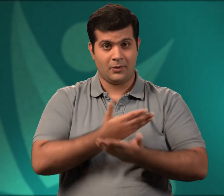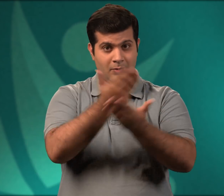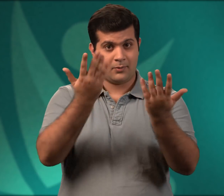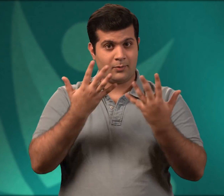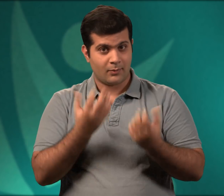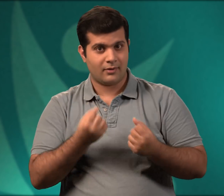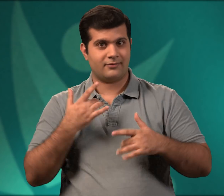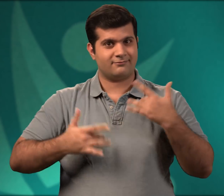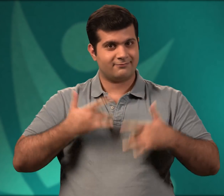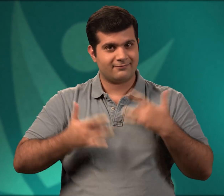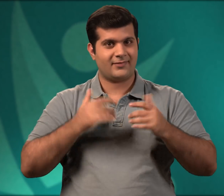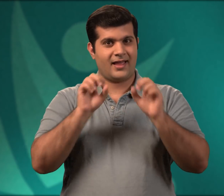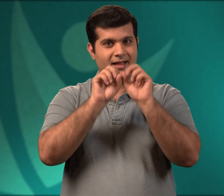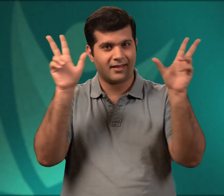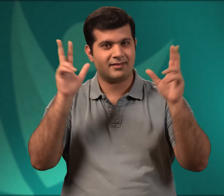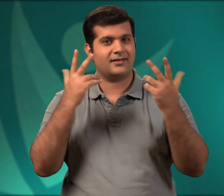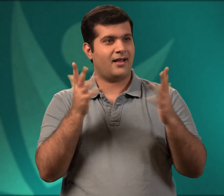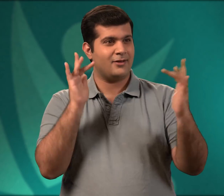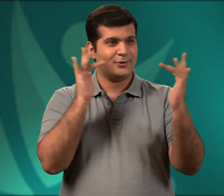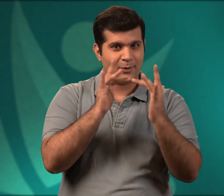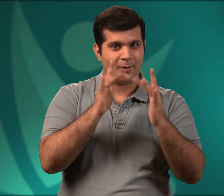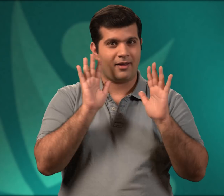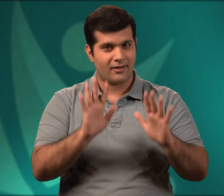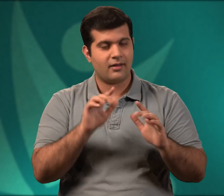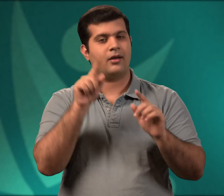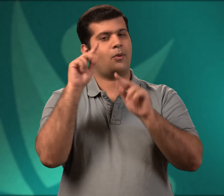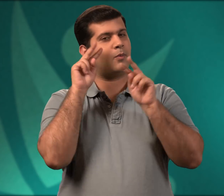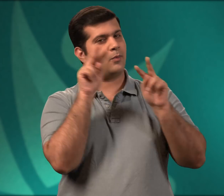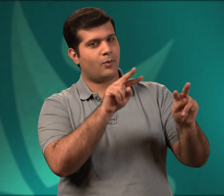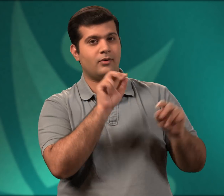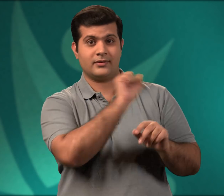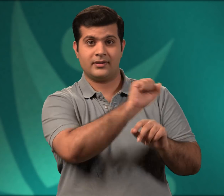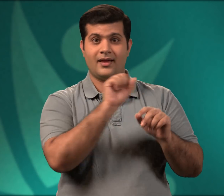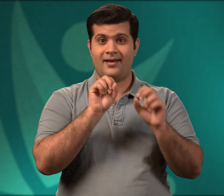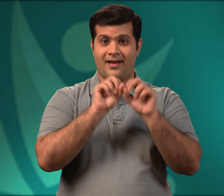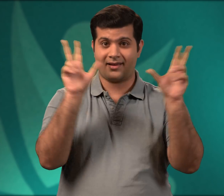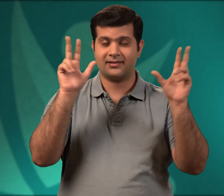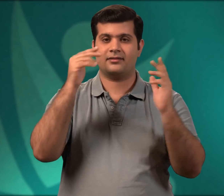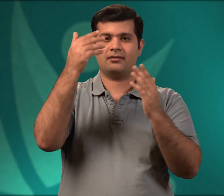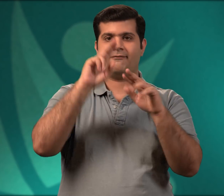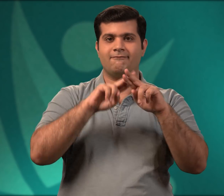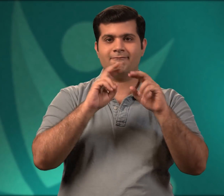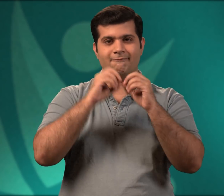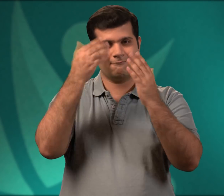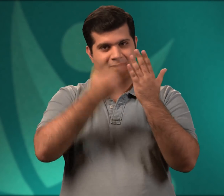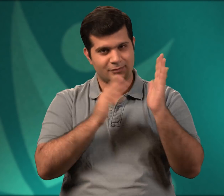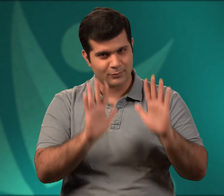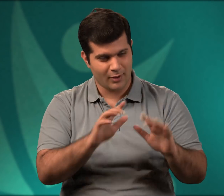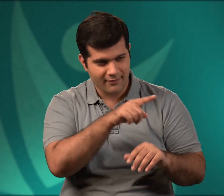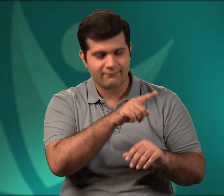If you are interested in contacting YADI, then follow their Facebook page,